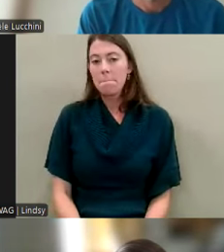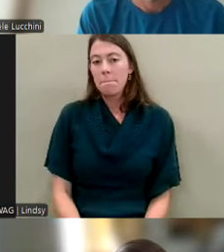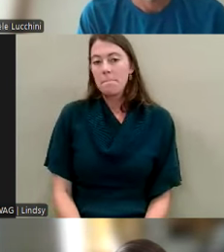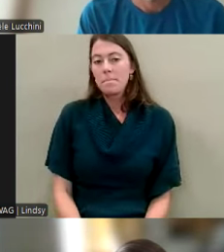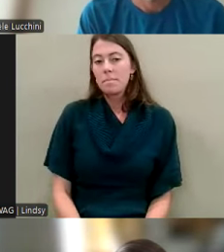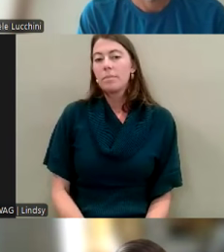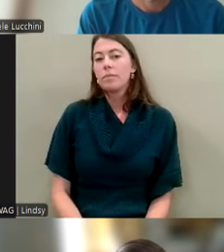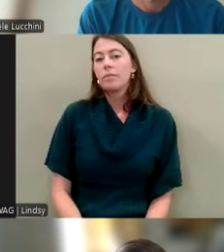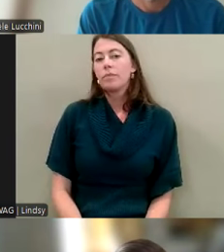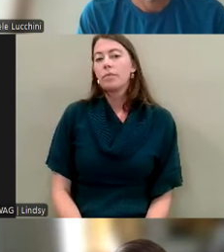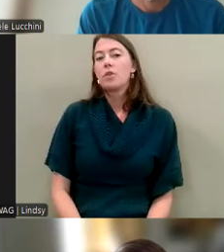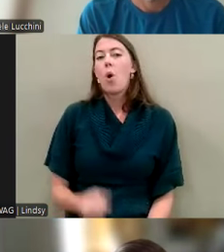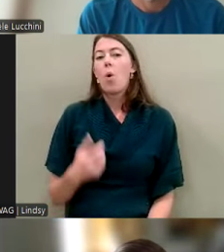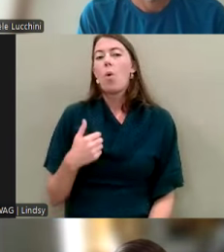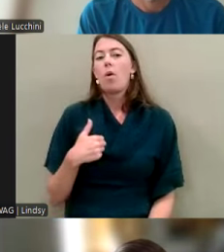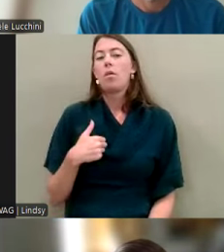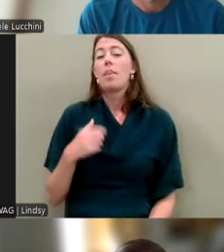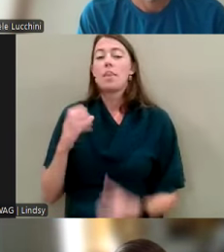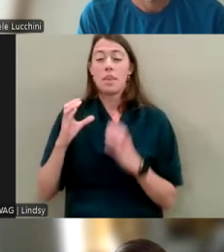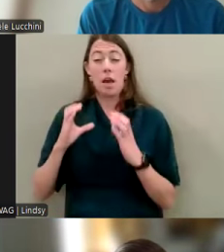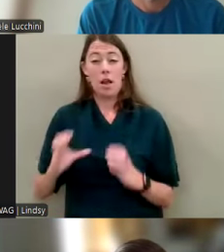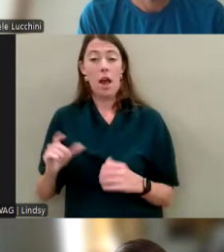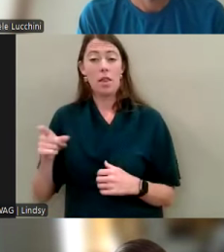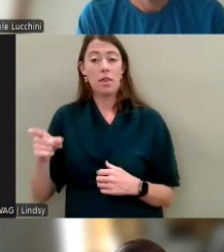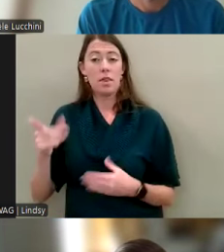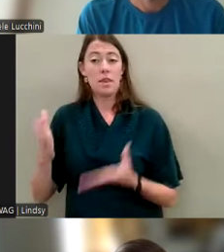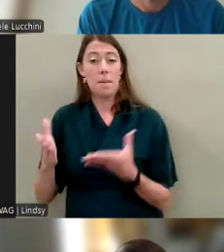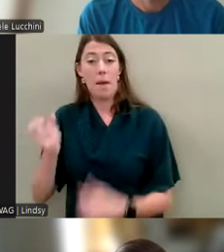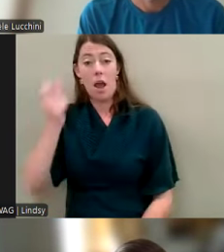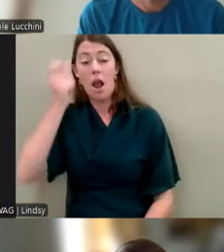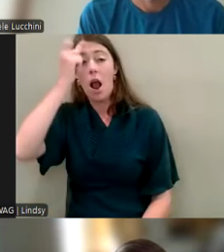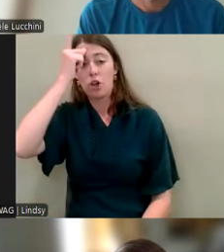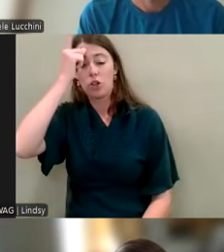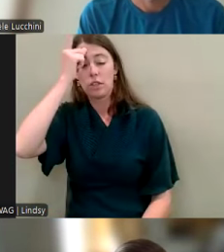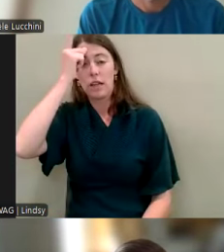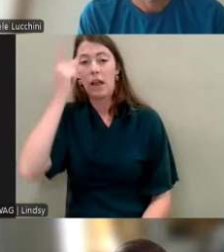is where the client already understands that they need accessibility as part of the build. I